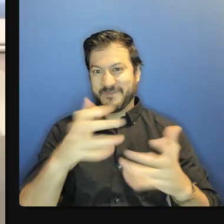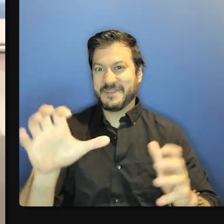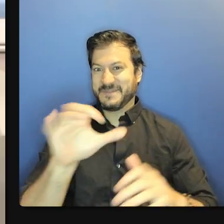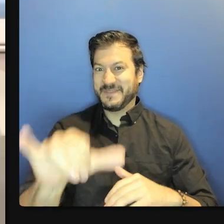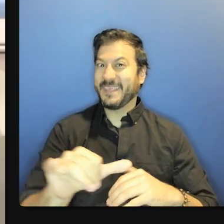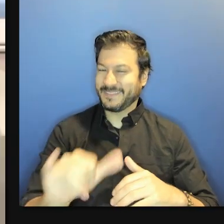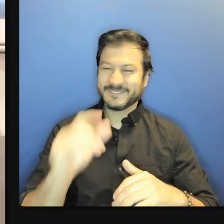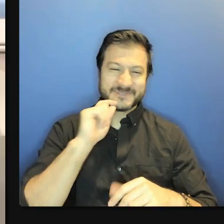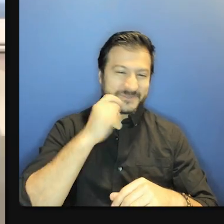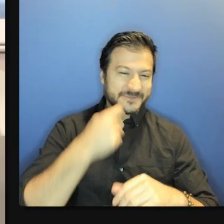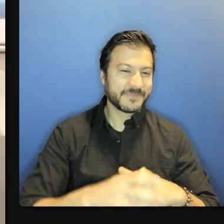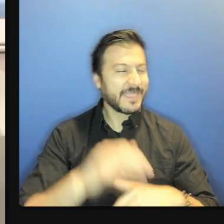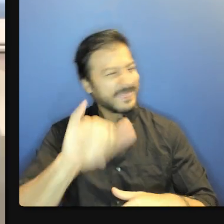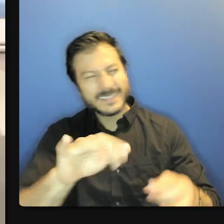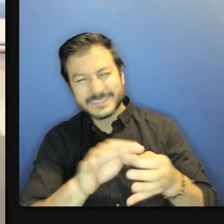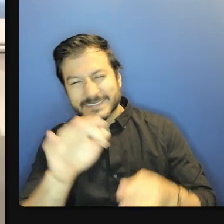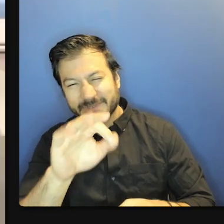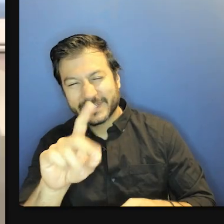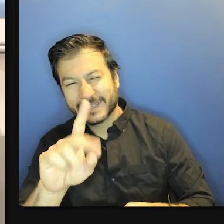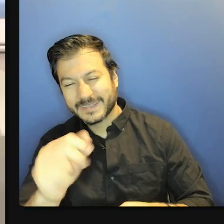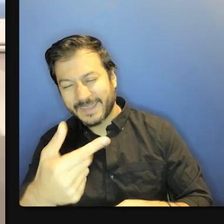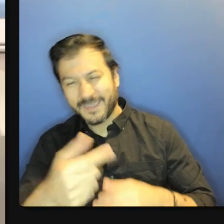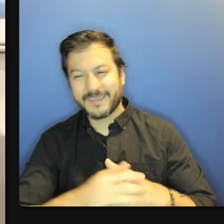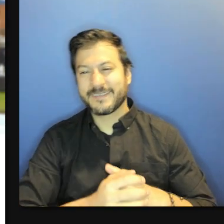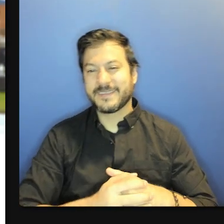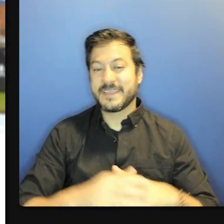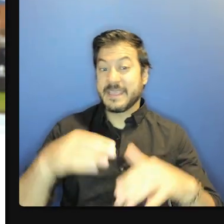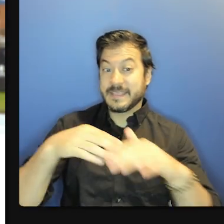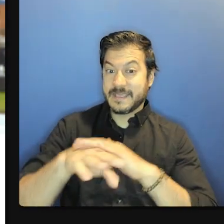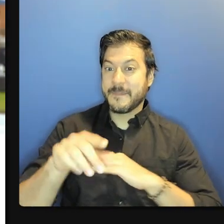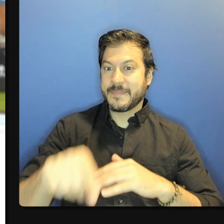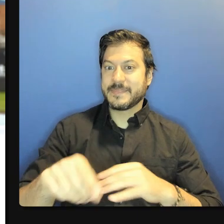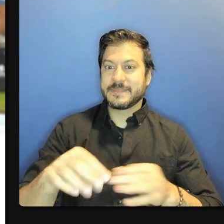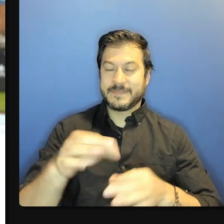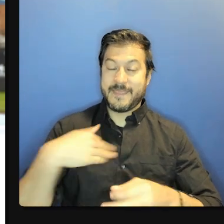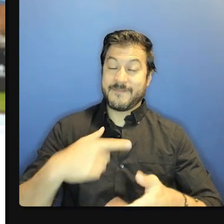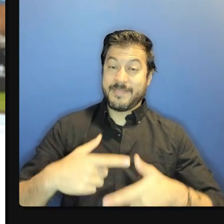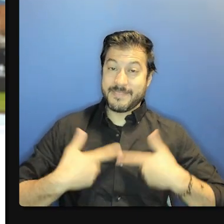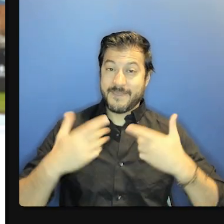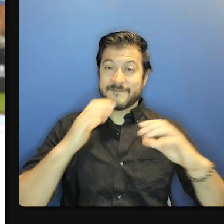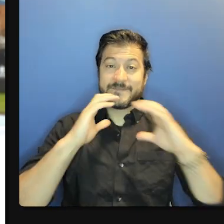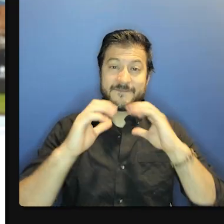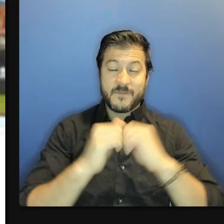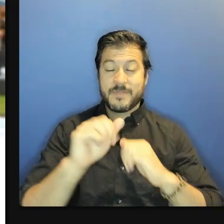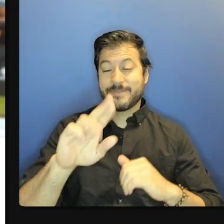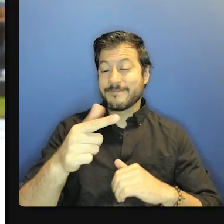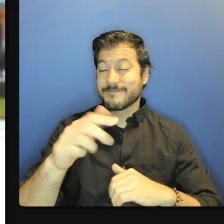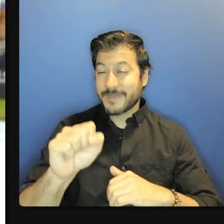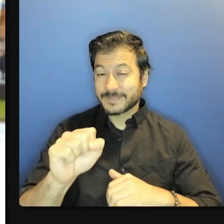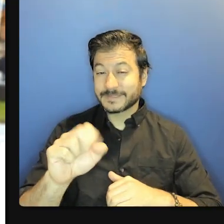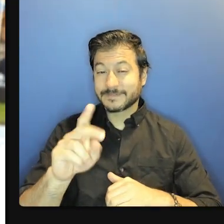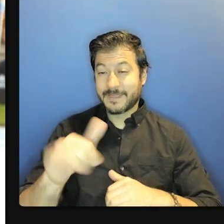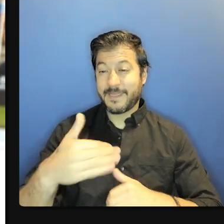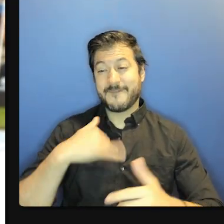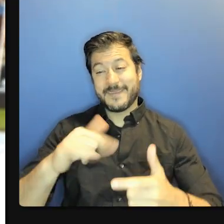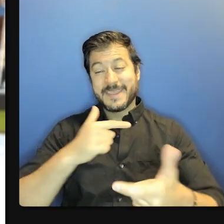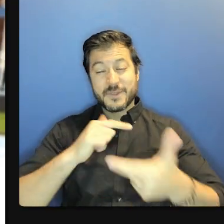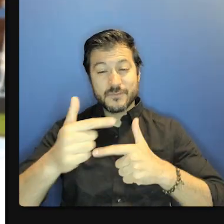Eh, that's the spirit, Doc! Being able to come into the space and have a live conversation with Bugs Bunny and have that interaction